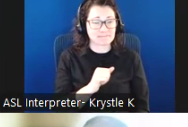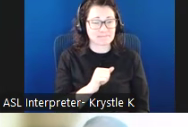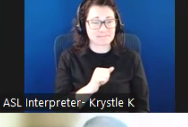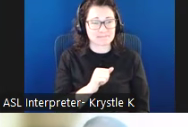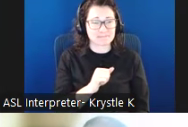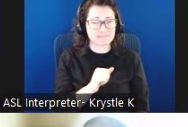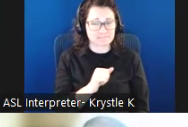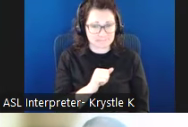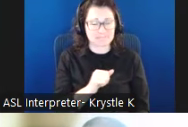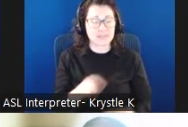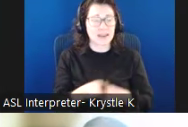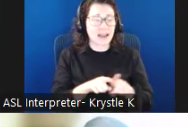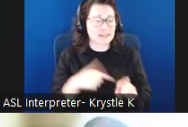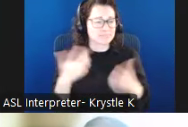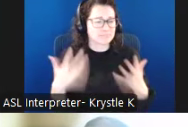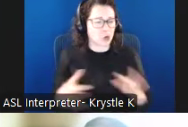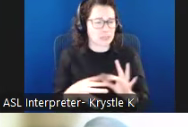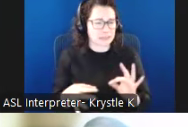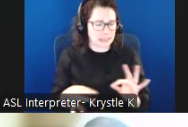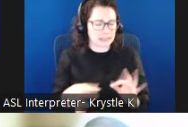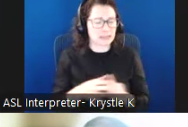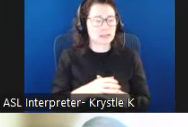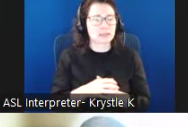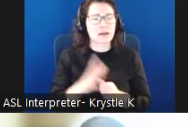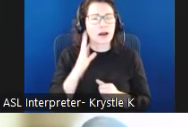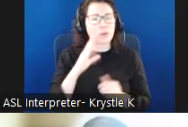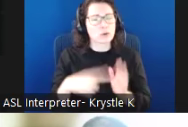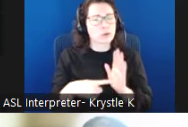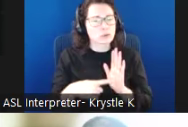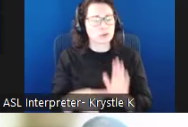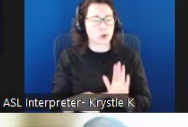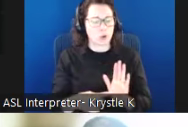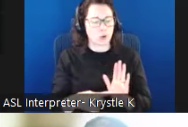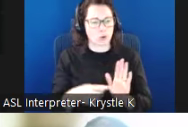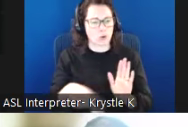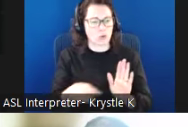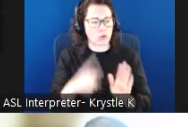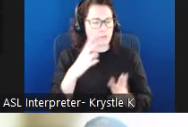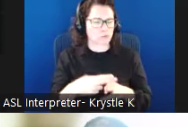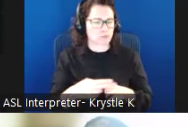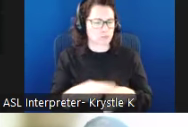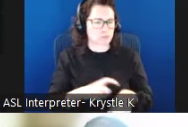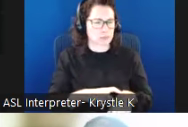as I said, we're I'm going to show just